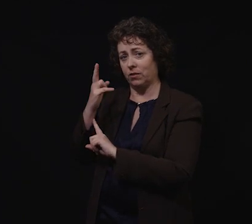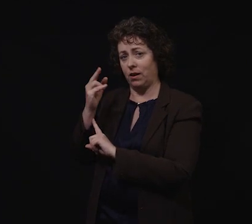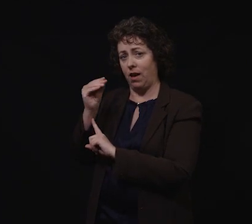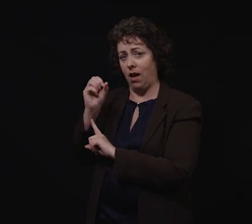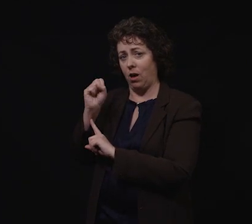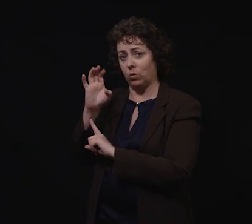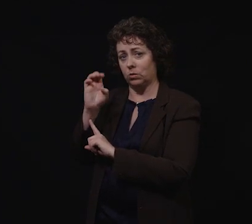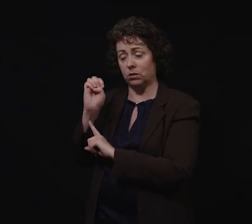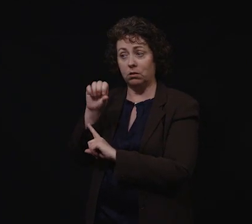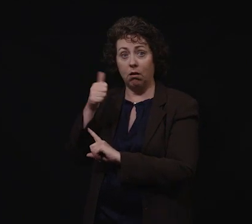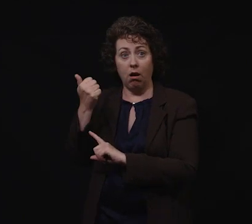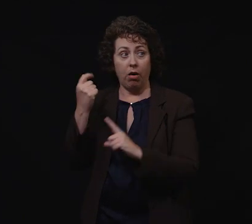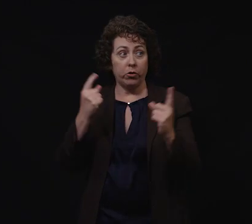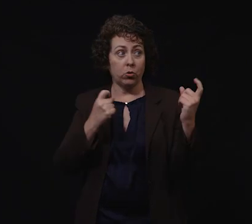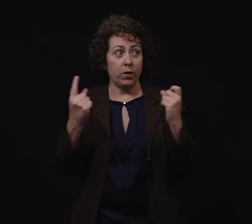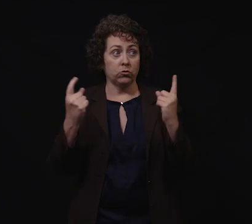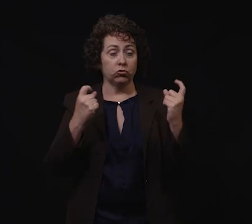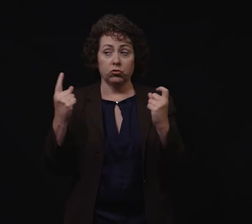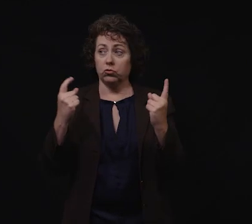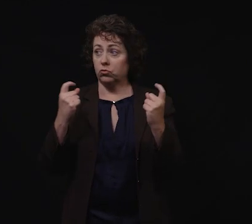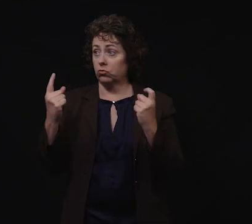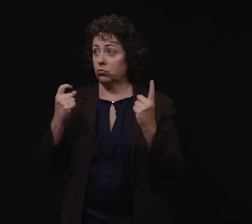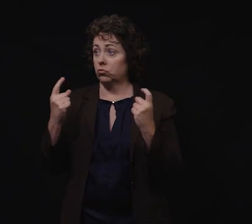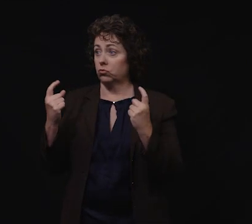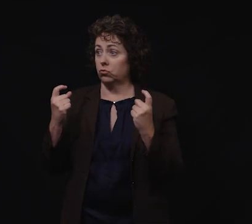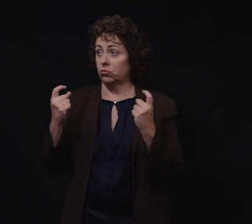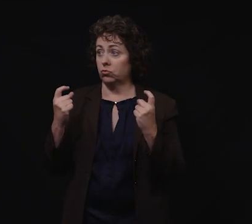Any other questions like I said